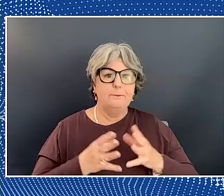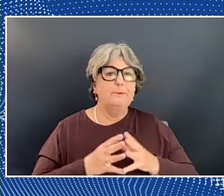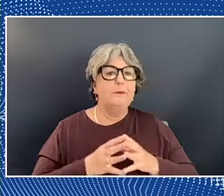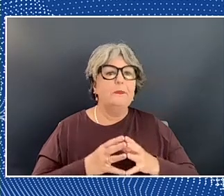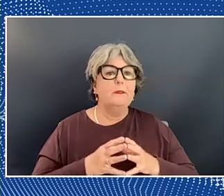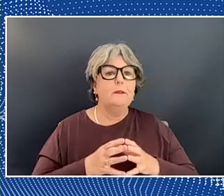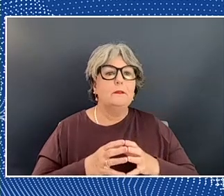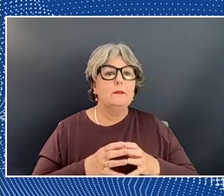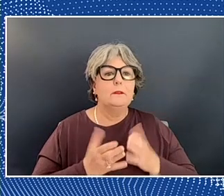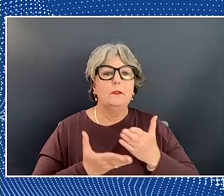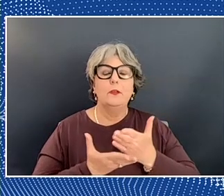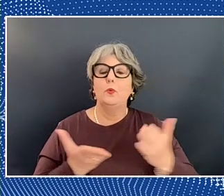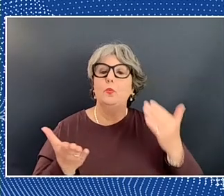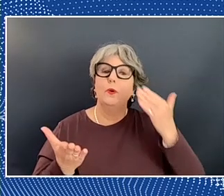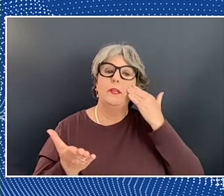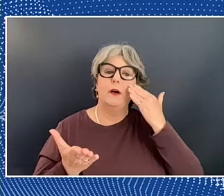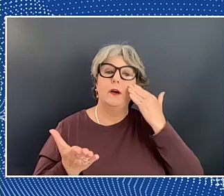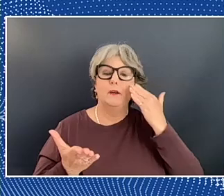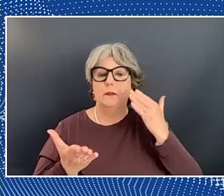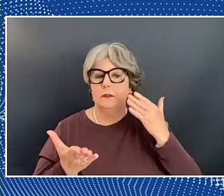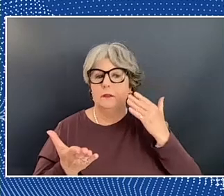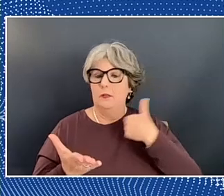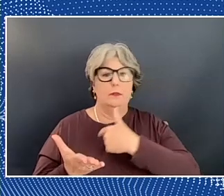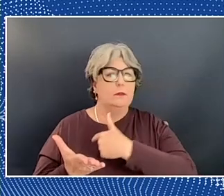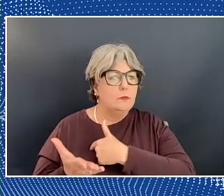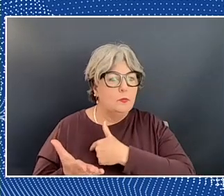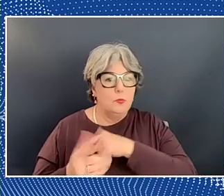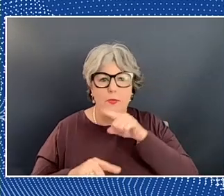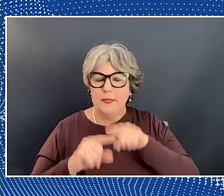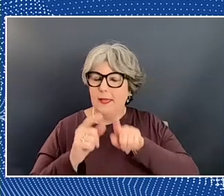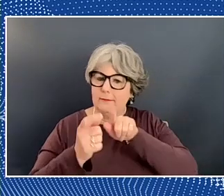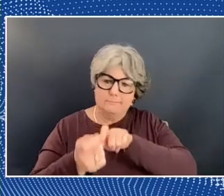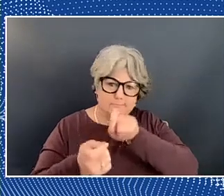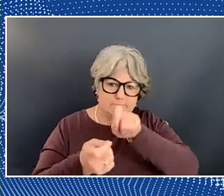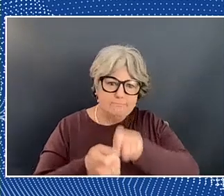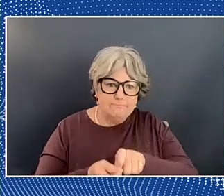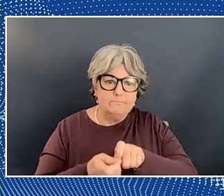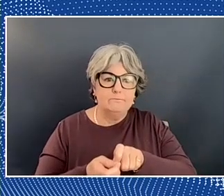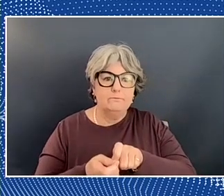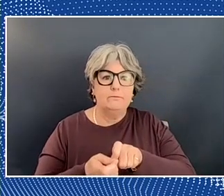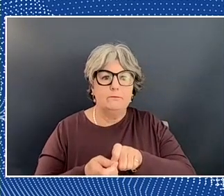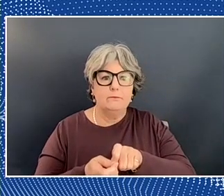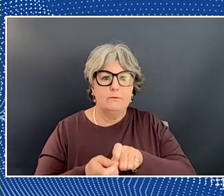it's going to be X number, we can't pinpoint those that length of time.